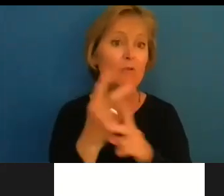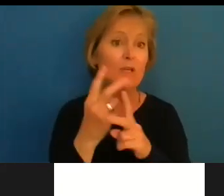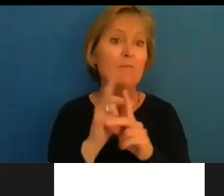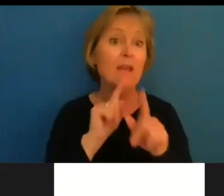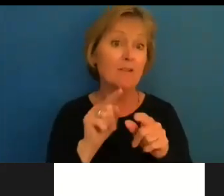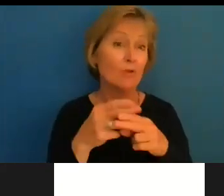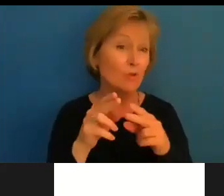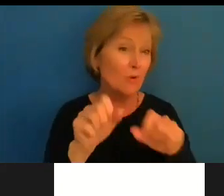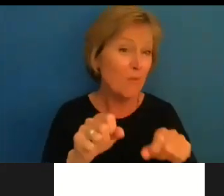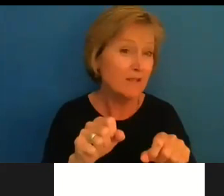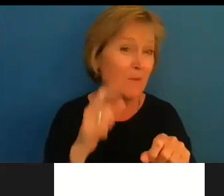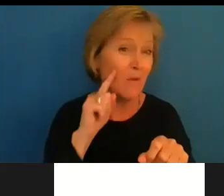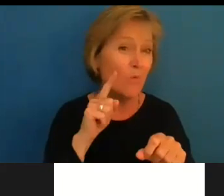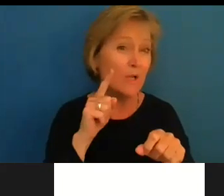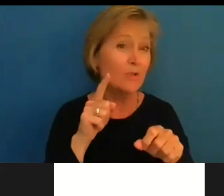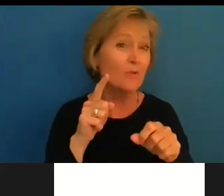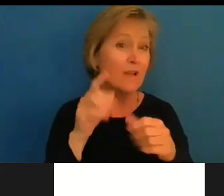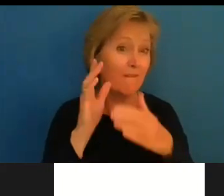I want to get through the rest of the questions, if we can.